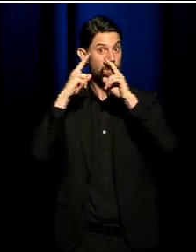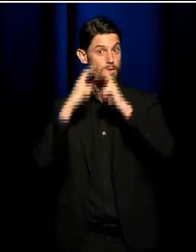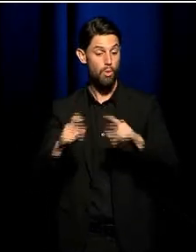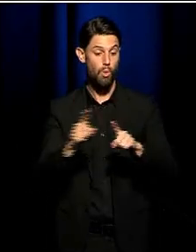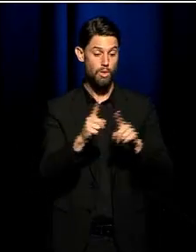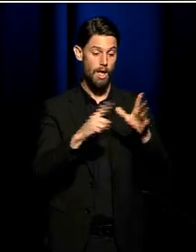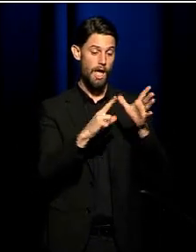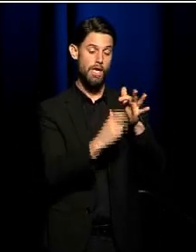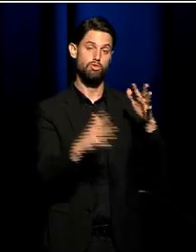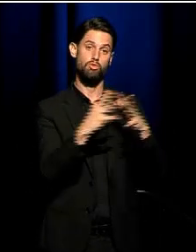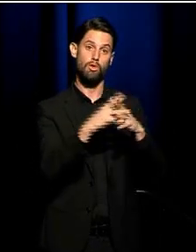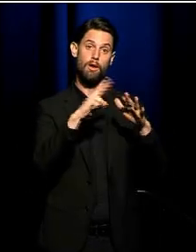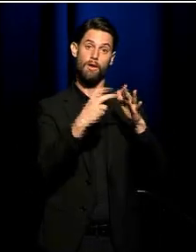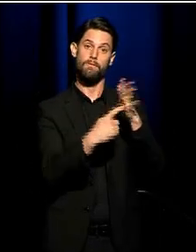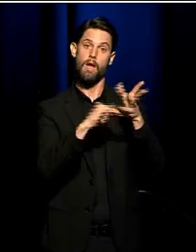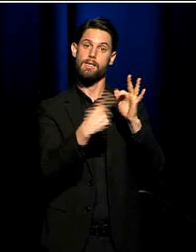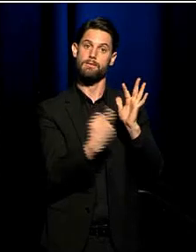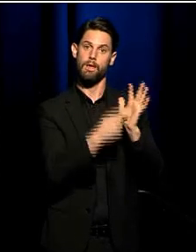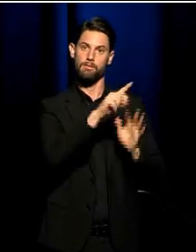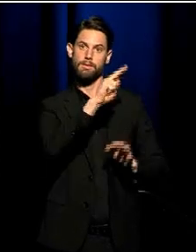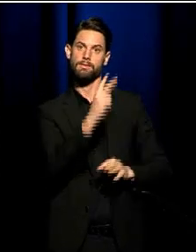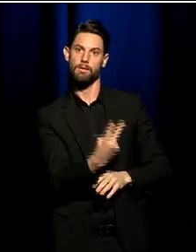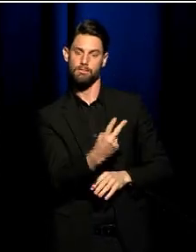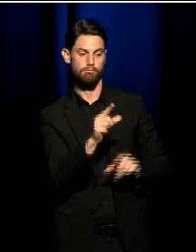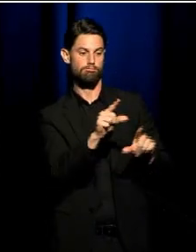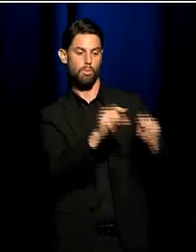who appears with me this morning, has been appointed as one of the Junior